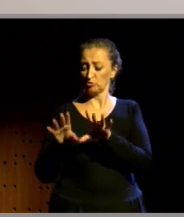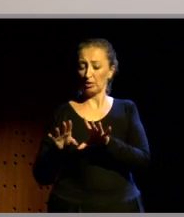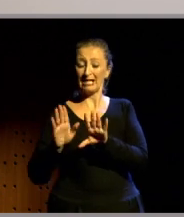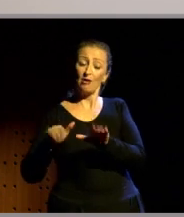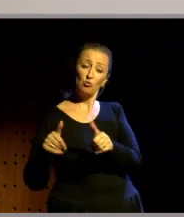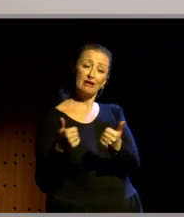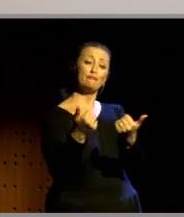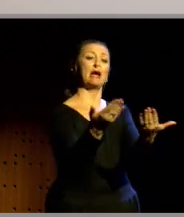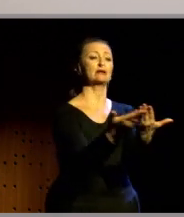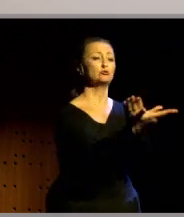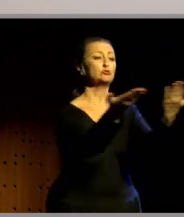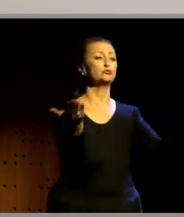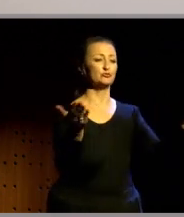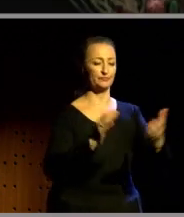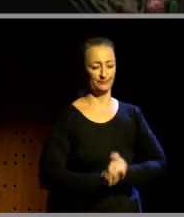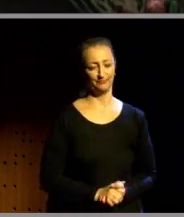All the very best.